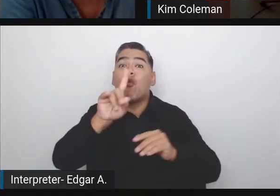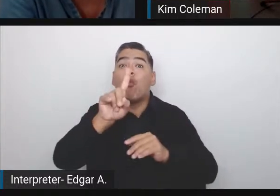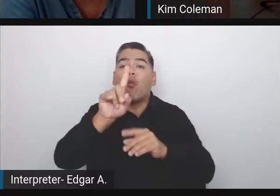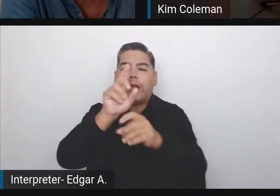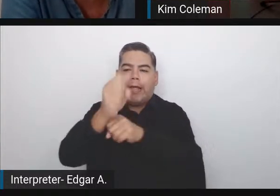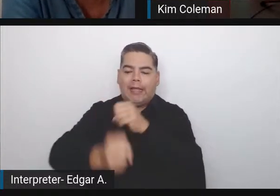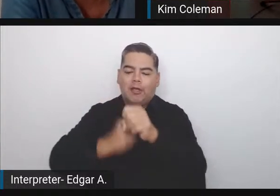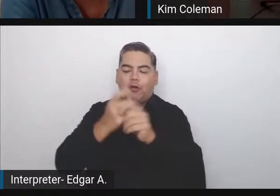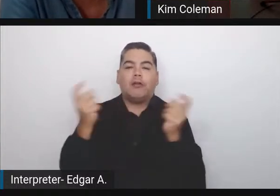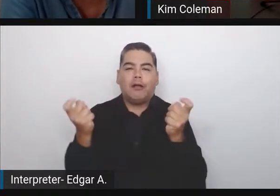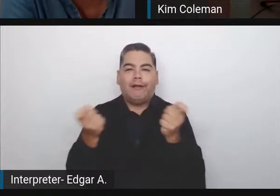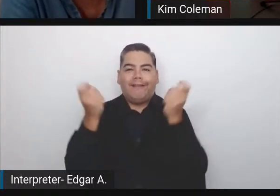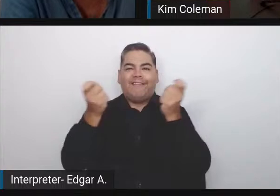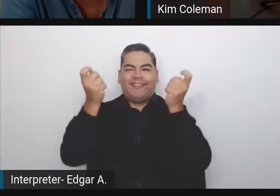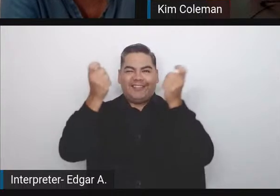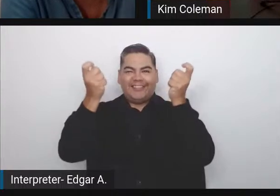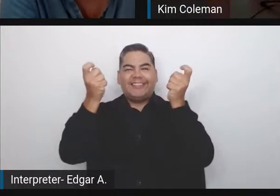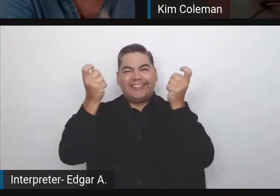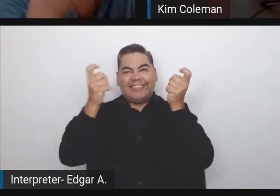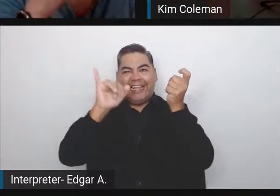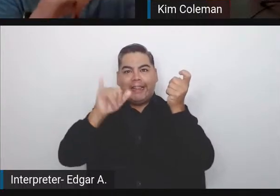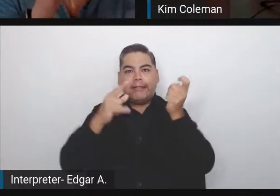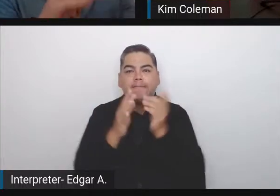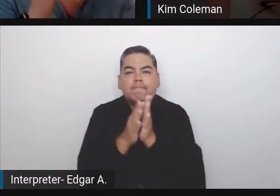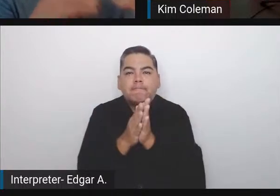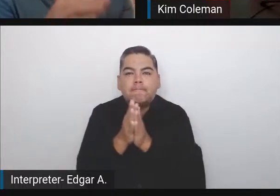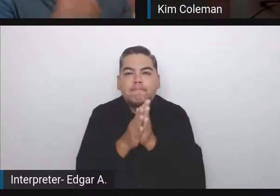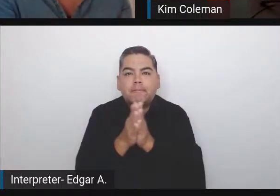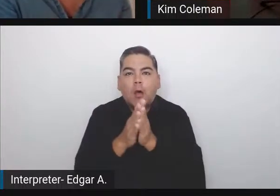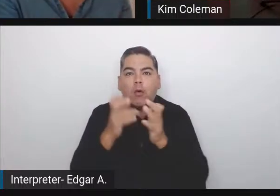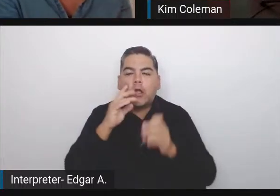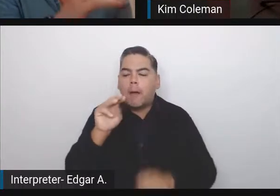lot of different insight and I could see a lot of things. And we are reaching our one-year